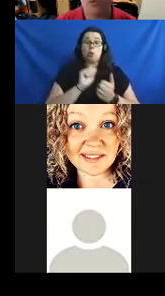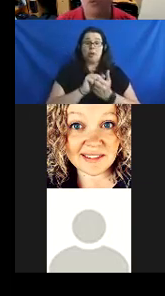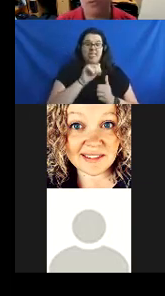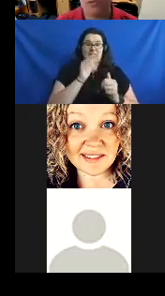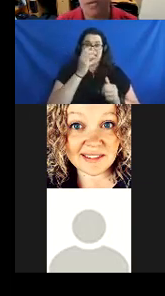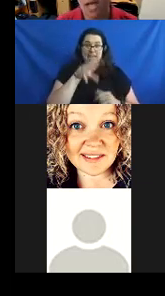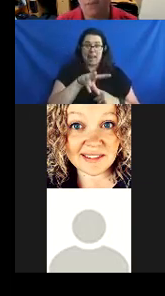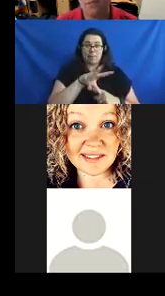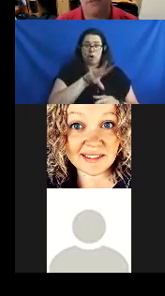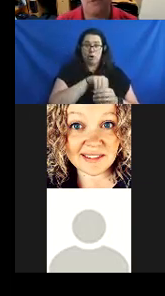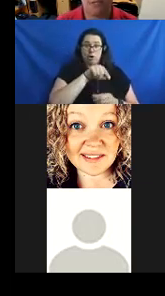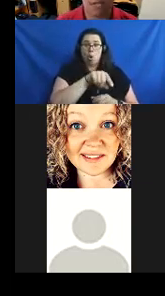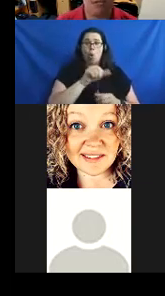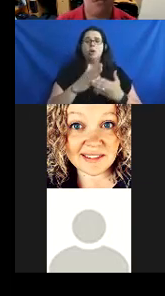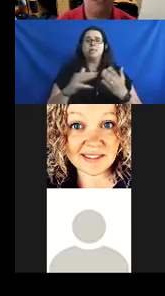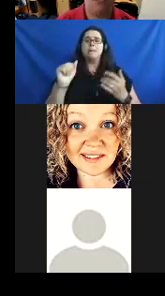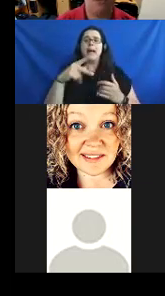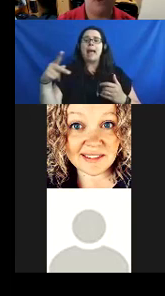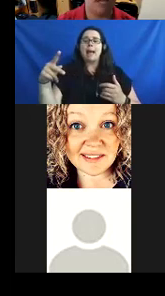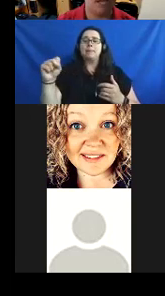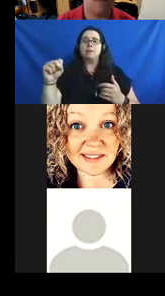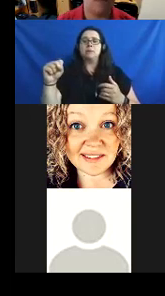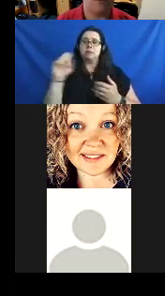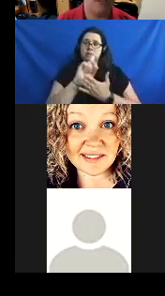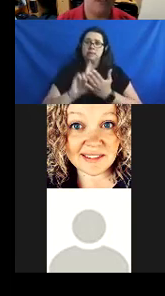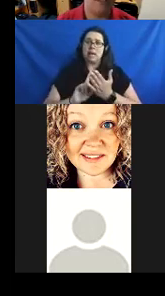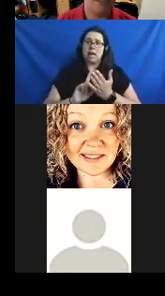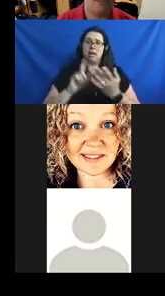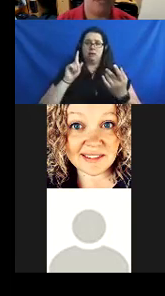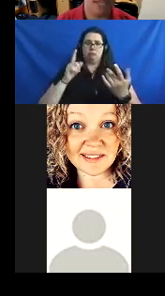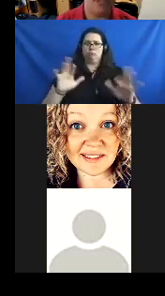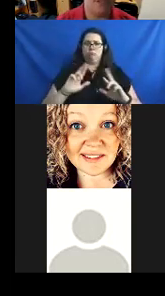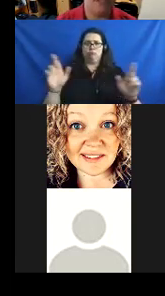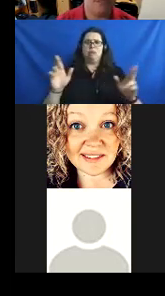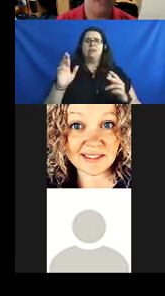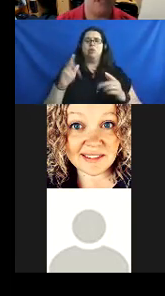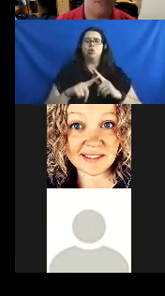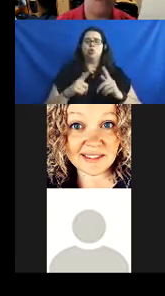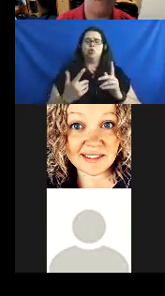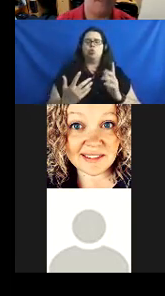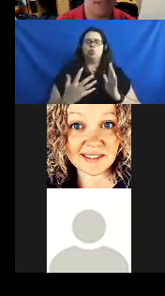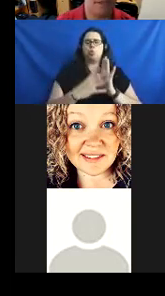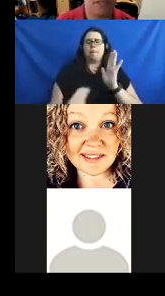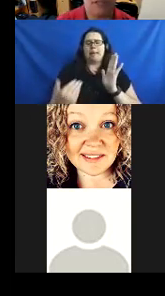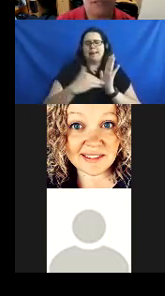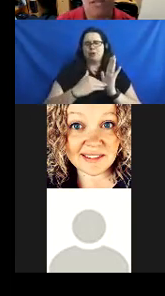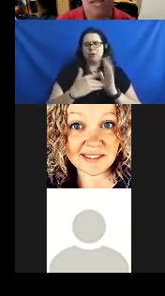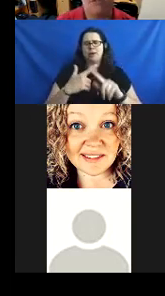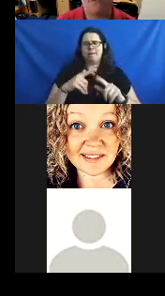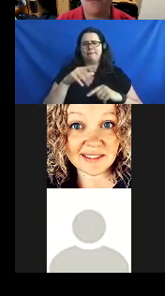CERTAIN APPS THAT ARE DESIGNED TO ALLOW FOR REPLICATION FOR THE VIDEO MAGNIFICATION FEATURES.